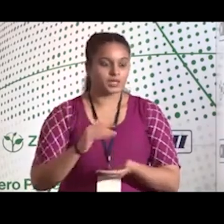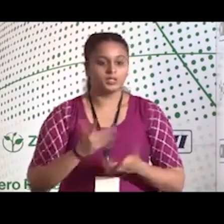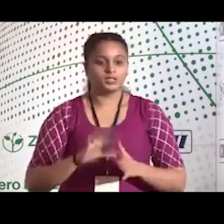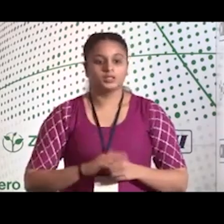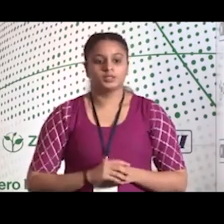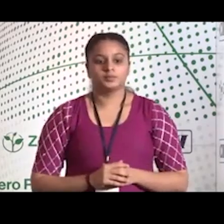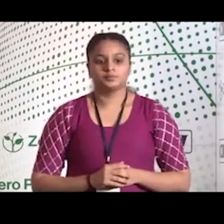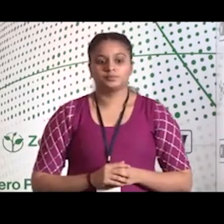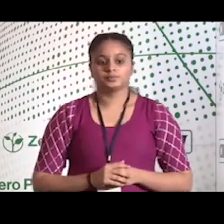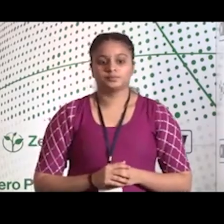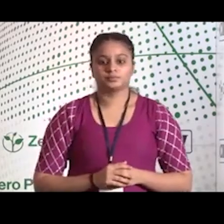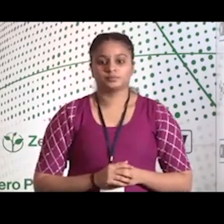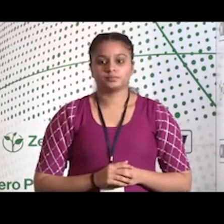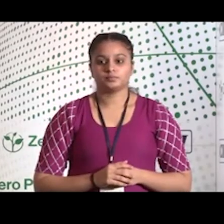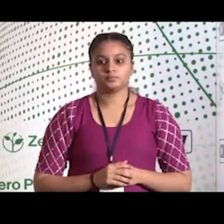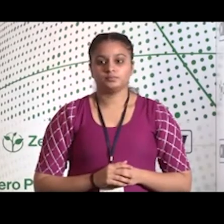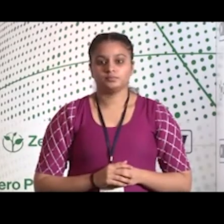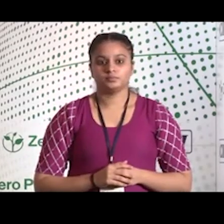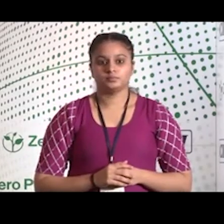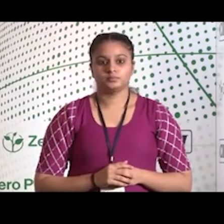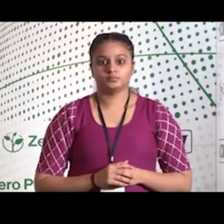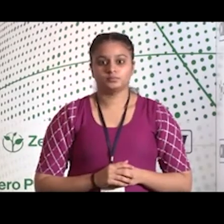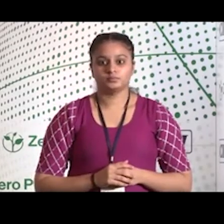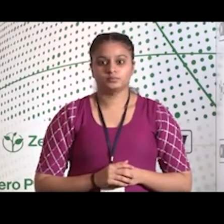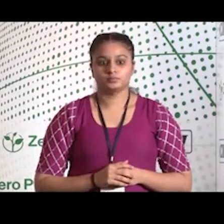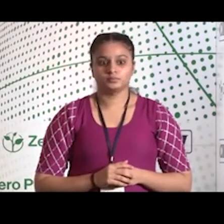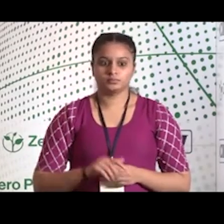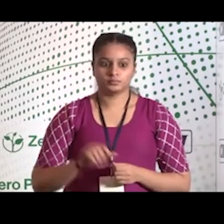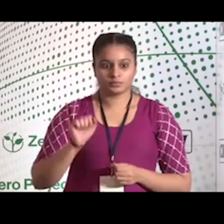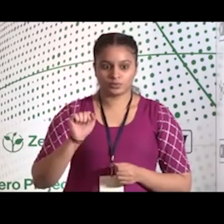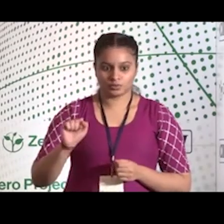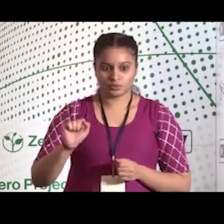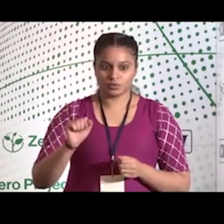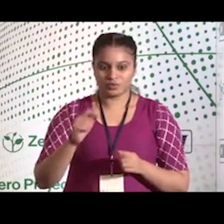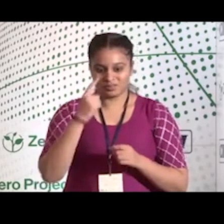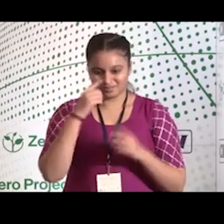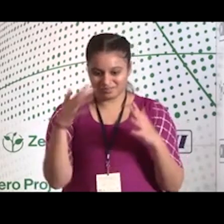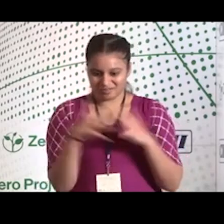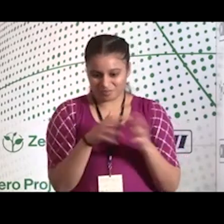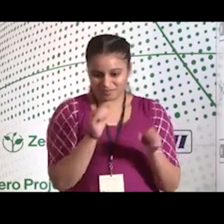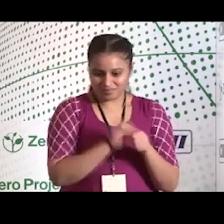Minow Another engine Mahlangu is had them come carry on key